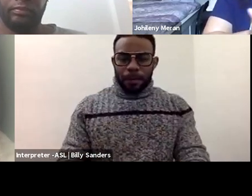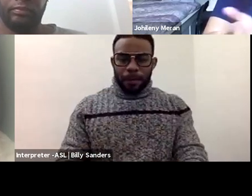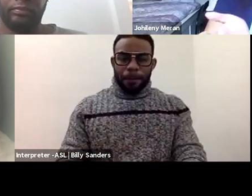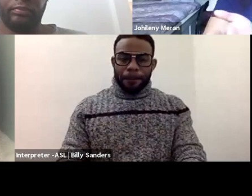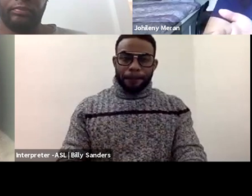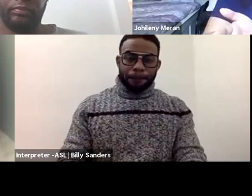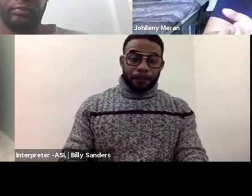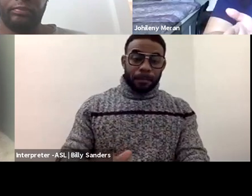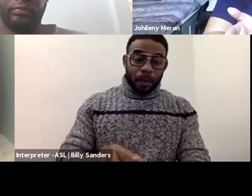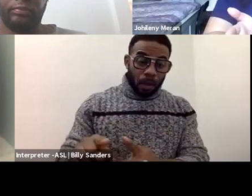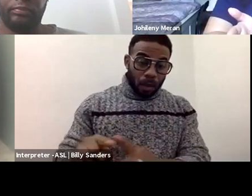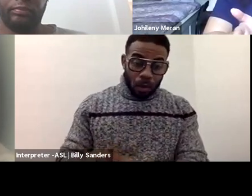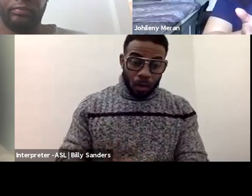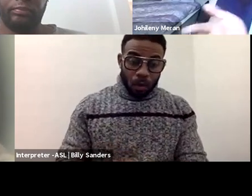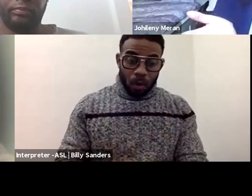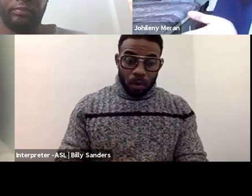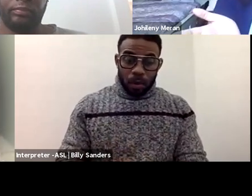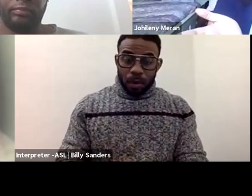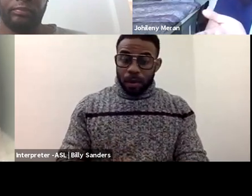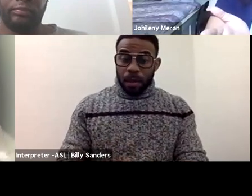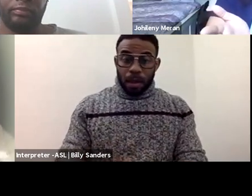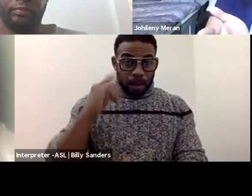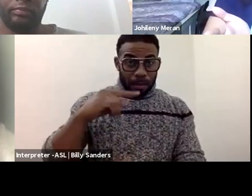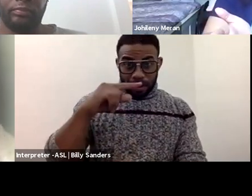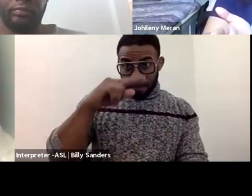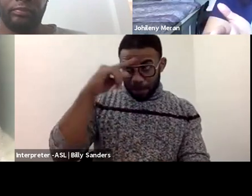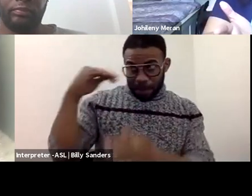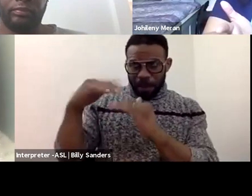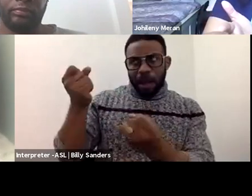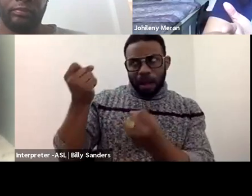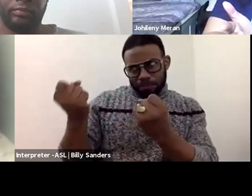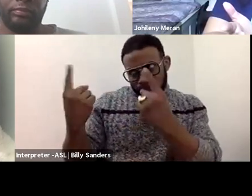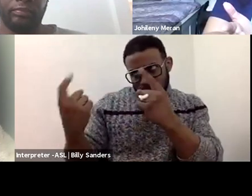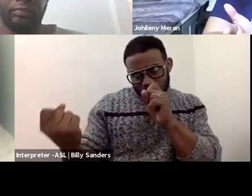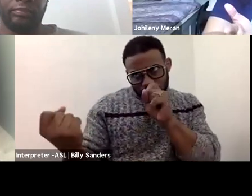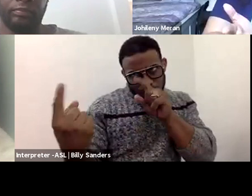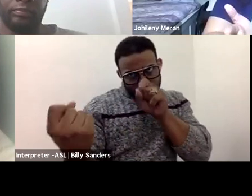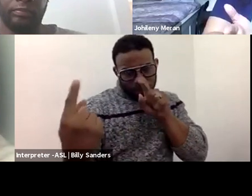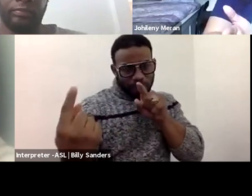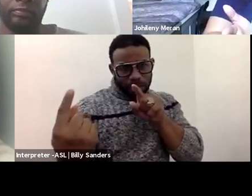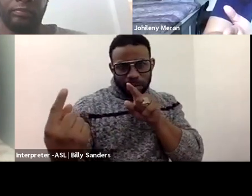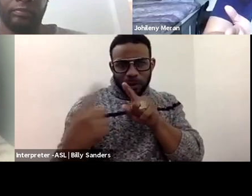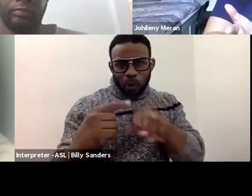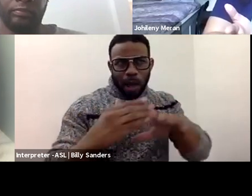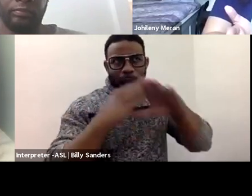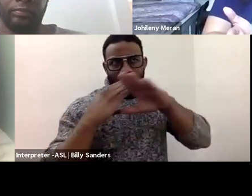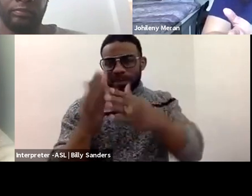I also felt that my Black peers understood a lot better to the obstacles in general.